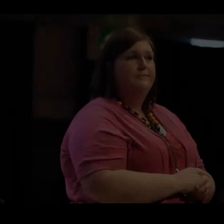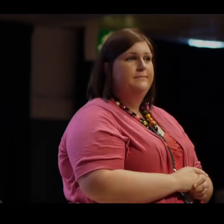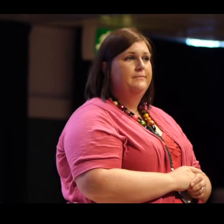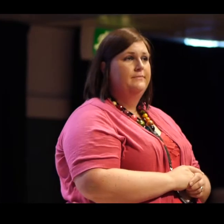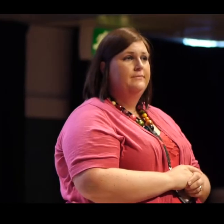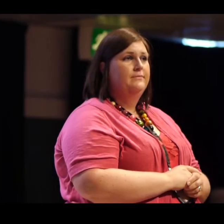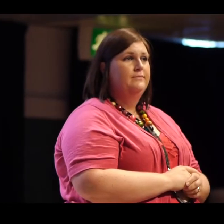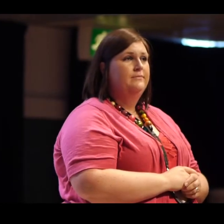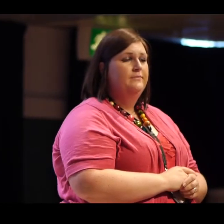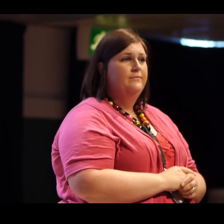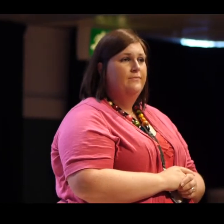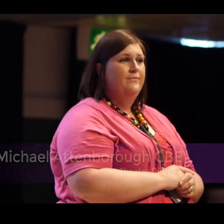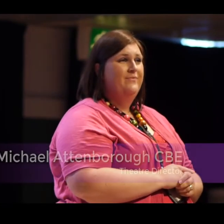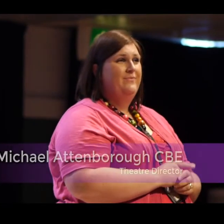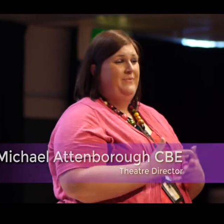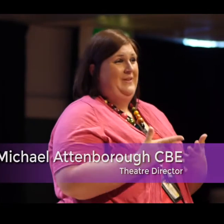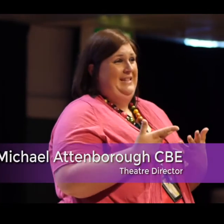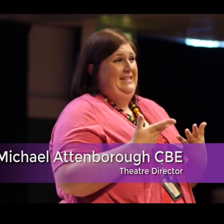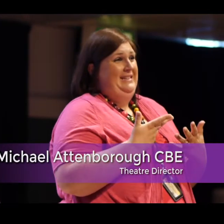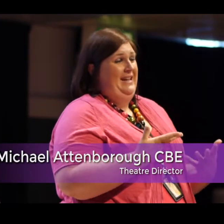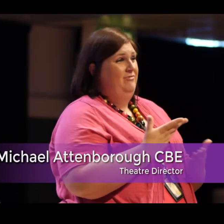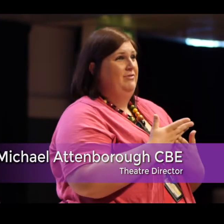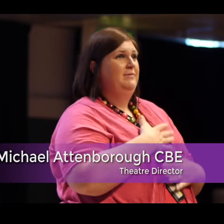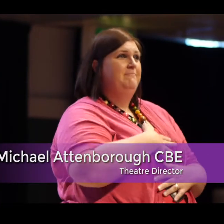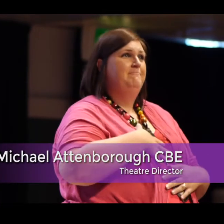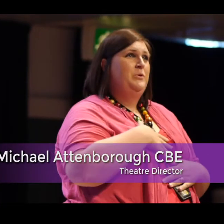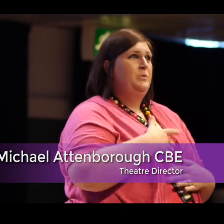Today is inevitably quite an emotional day for me.